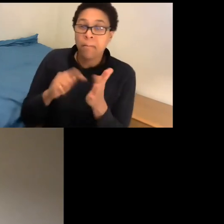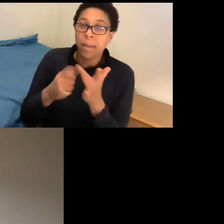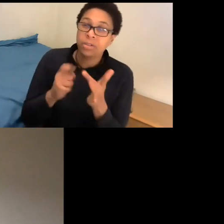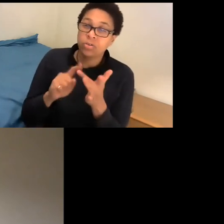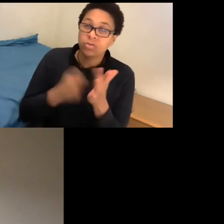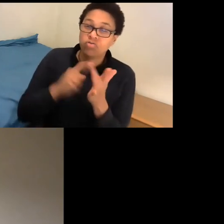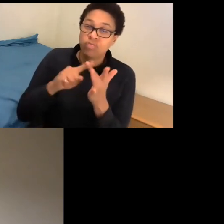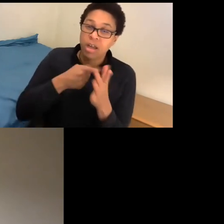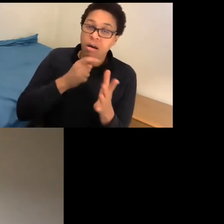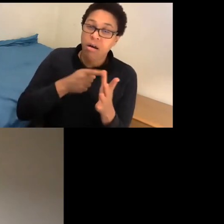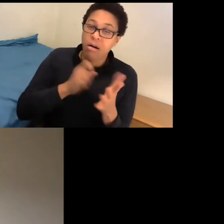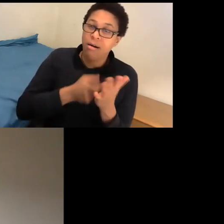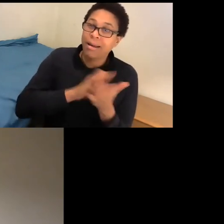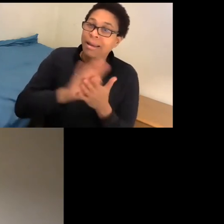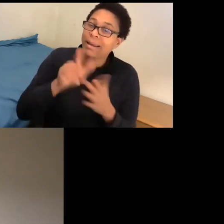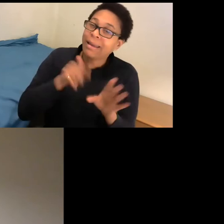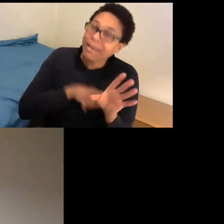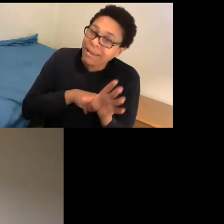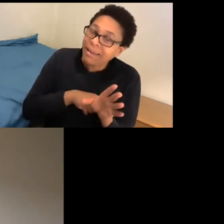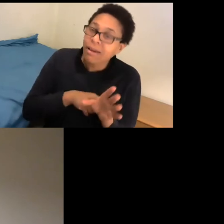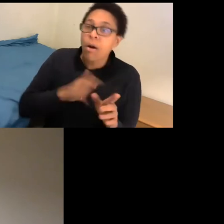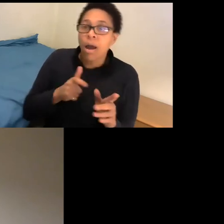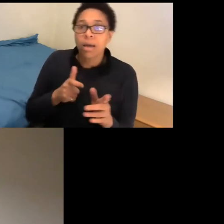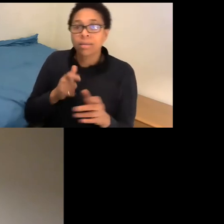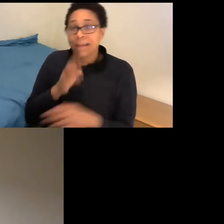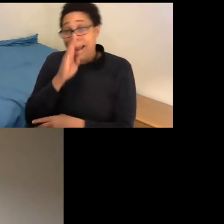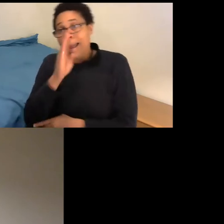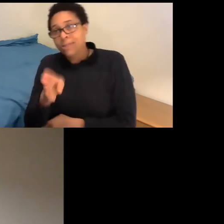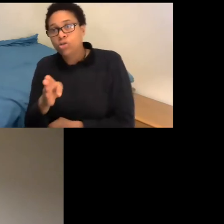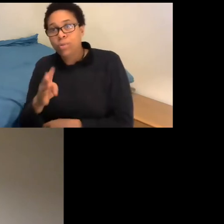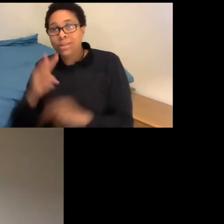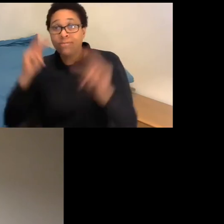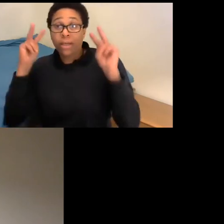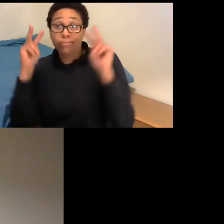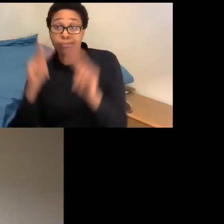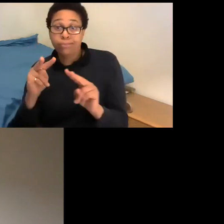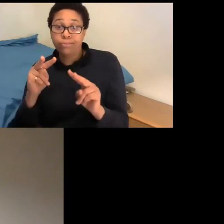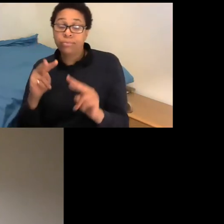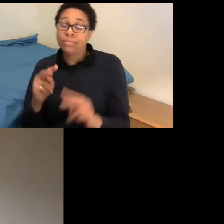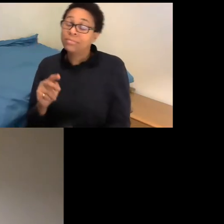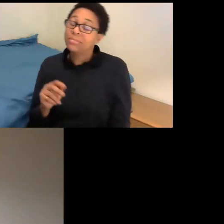Maryanne: It's not a crime. They're just being naughty, that uh, could be a good catchphrase for someone.